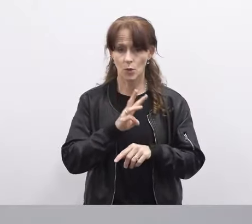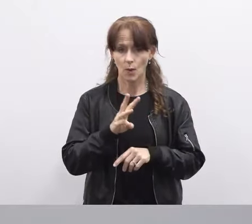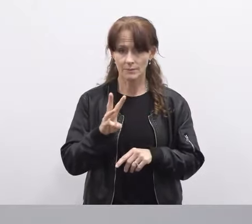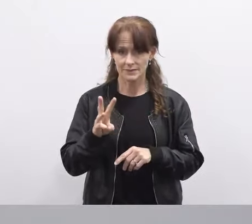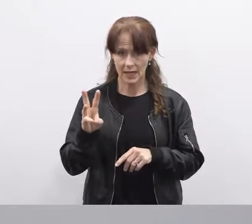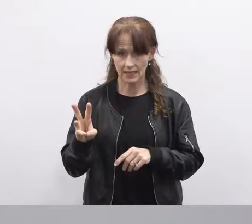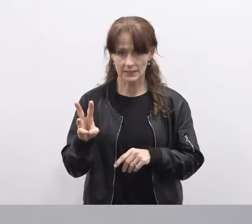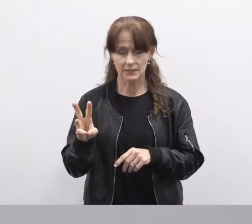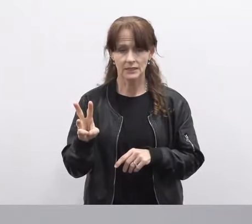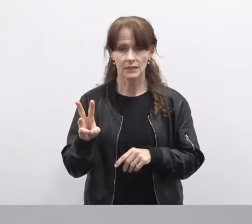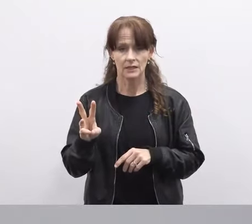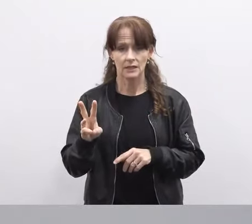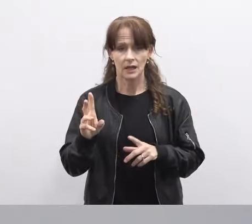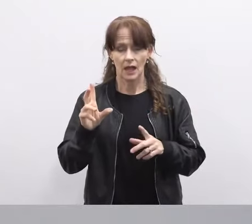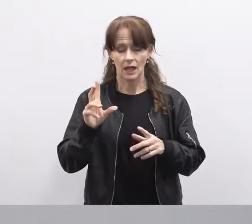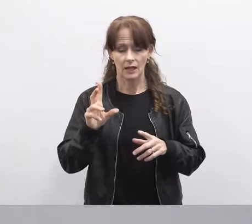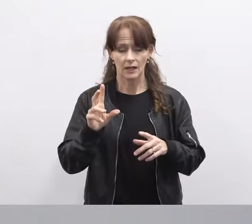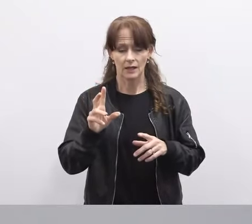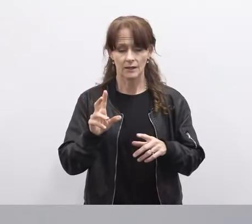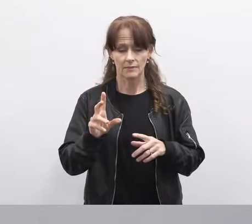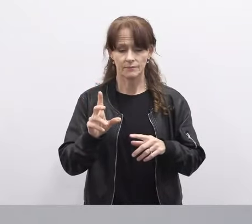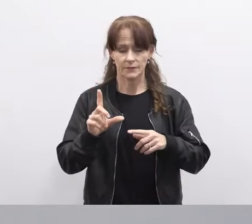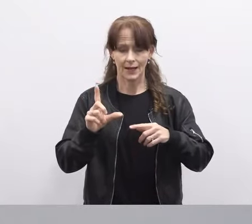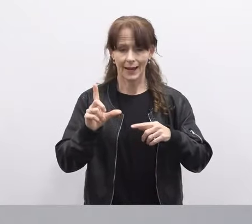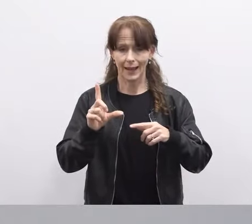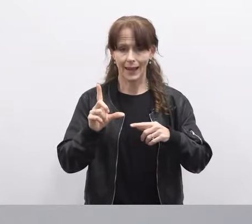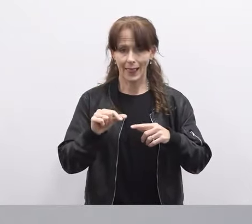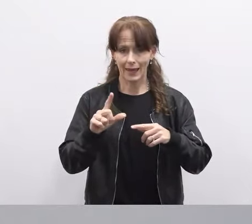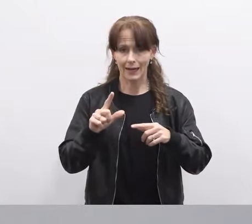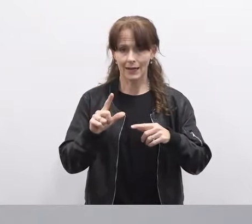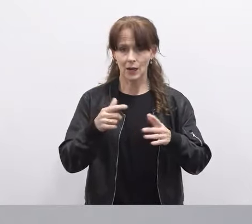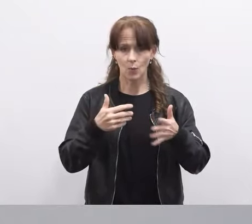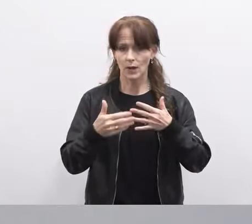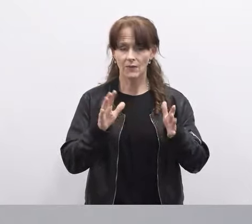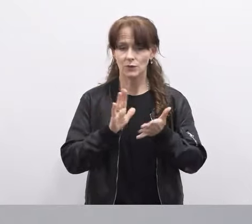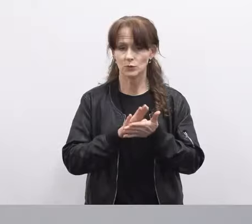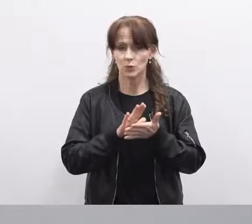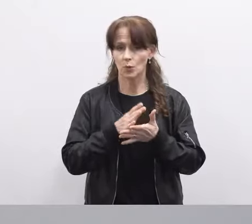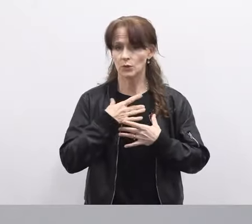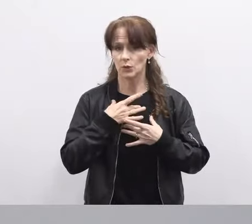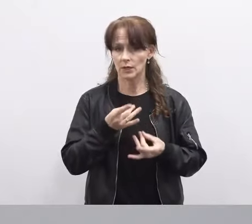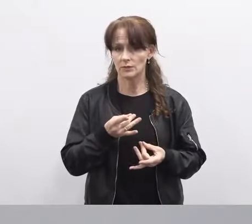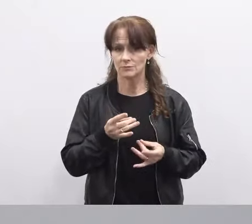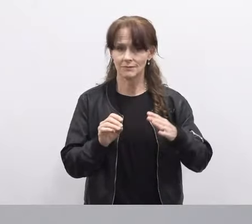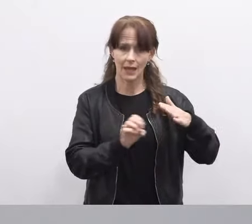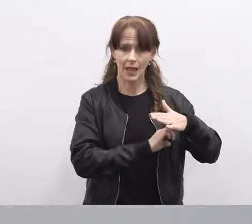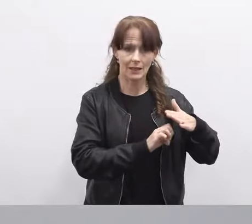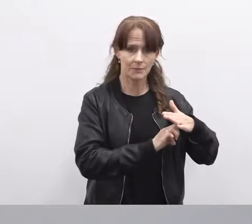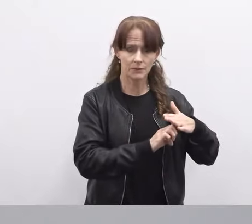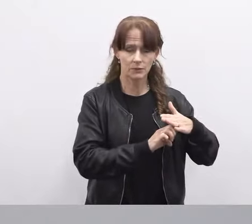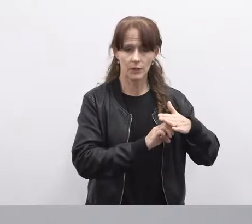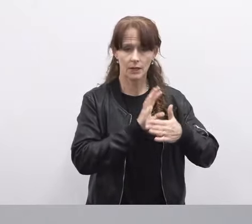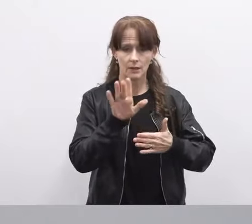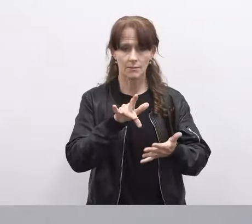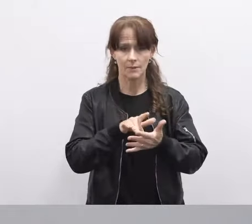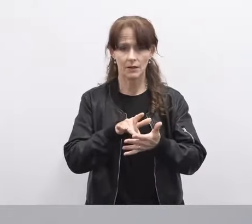and you can click on whatever school you're interested in, elementary schools, middle schools,